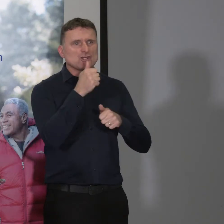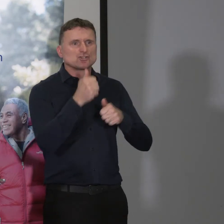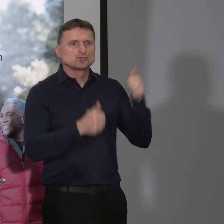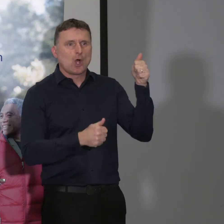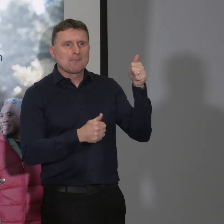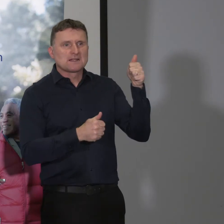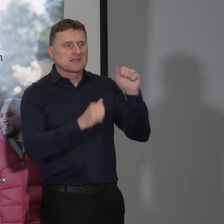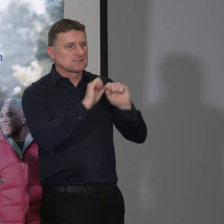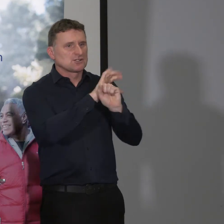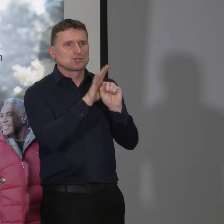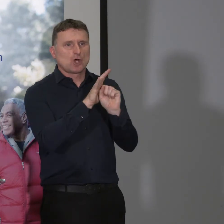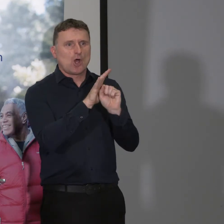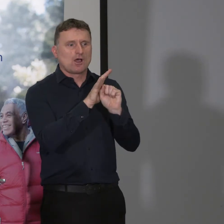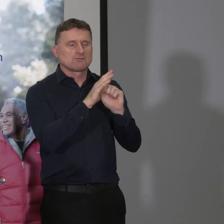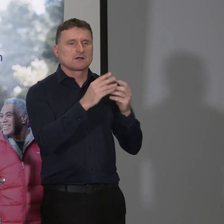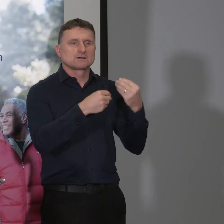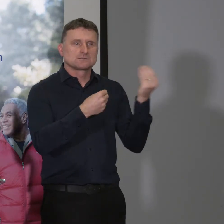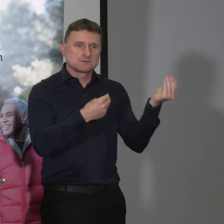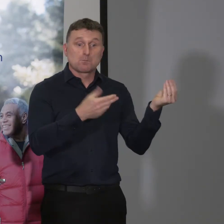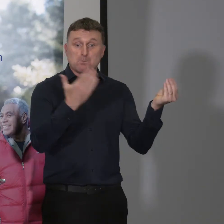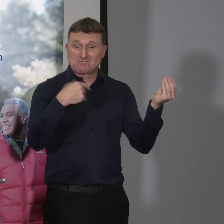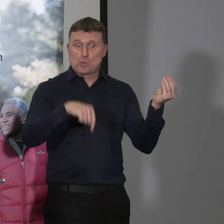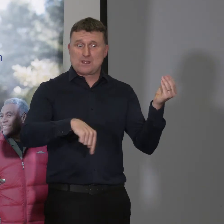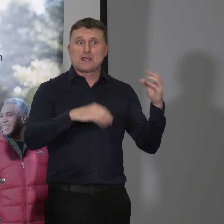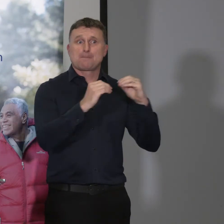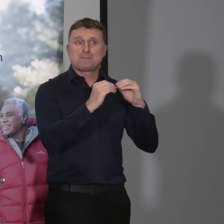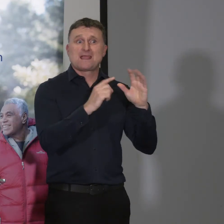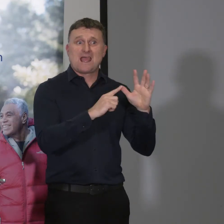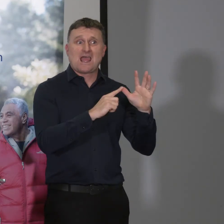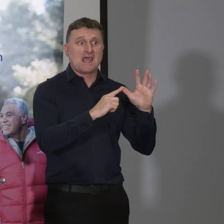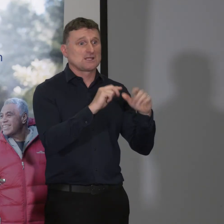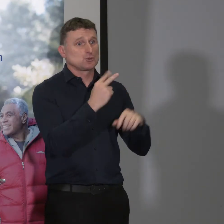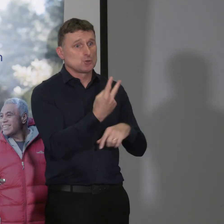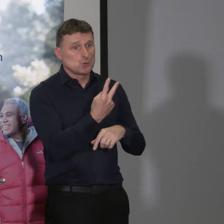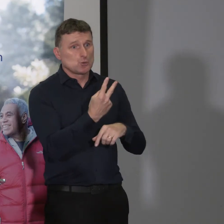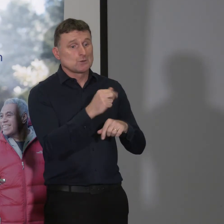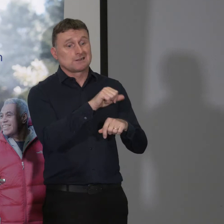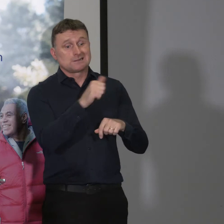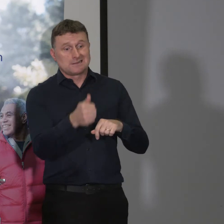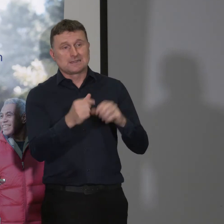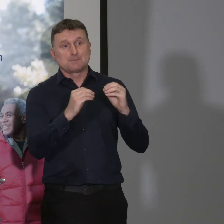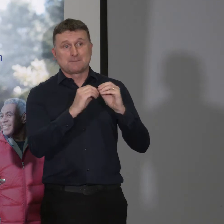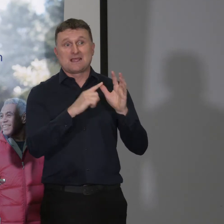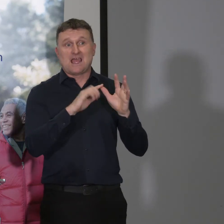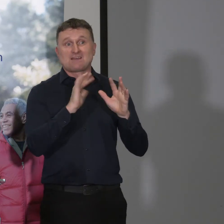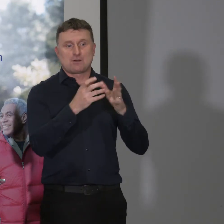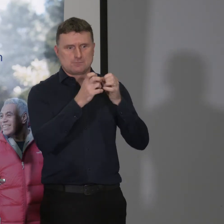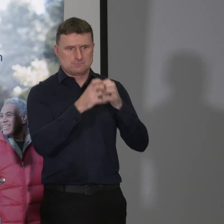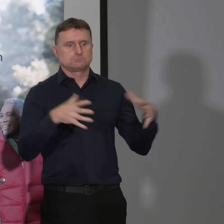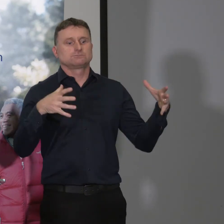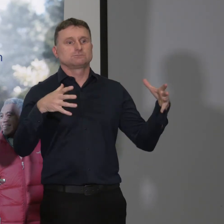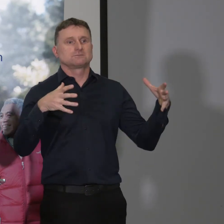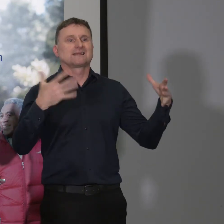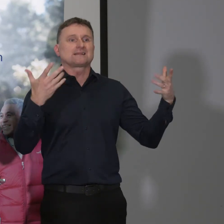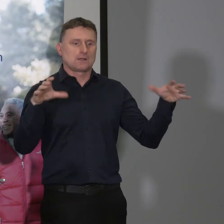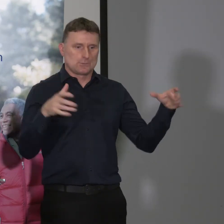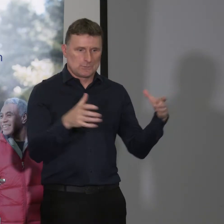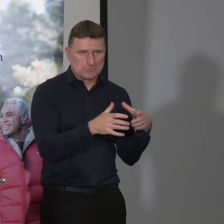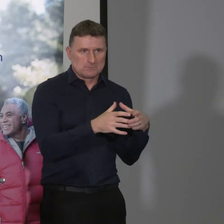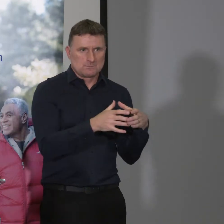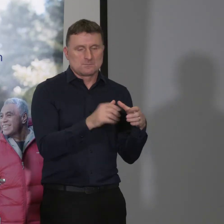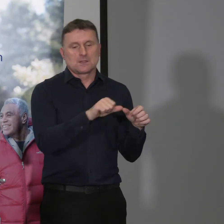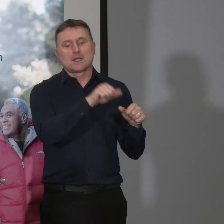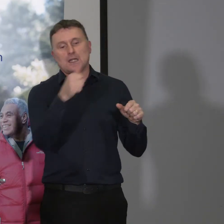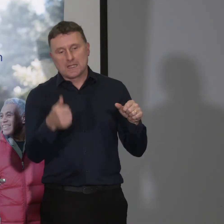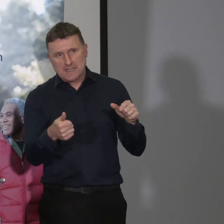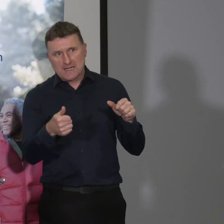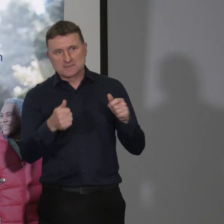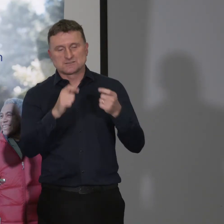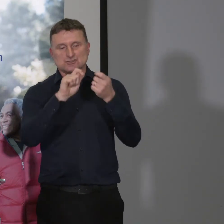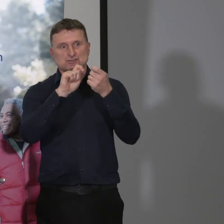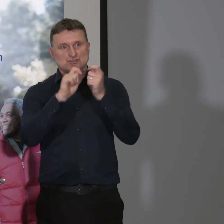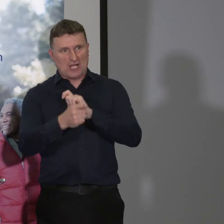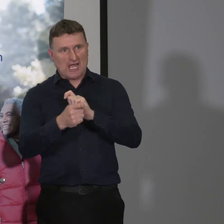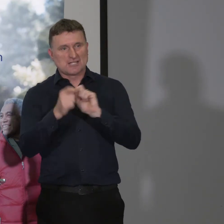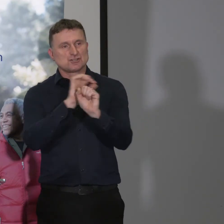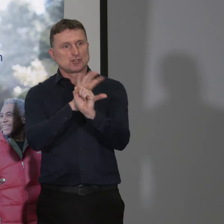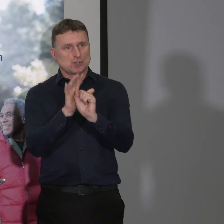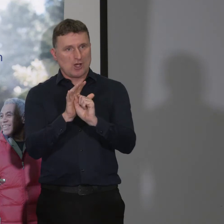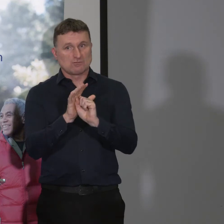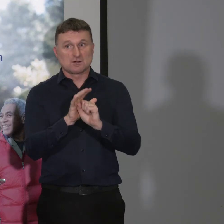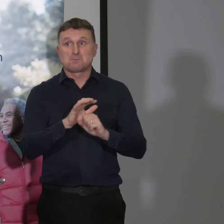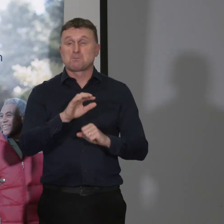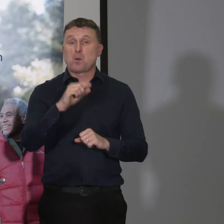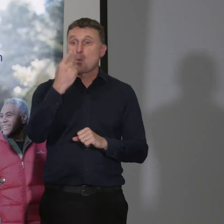that here in New Zealand with